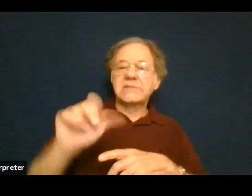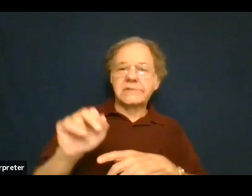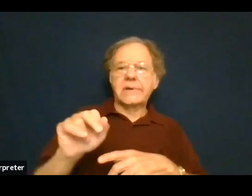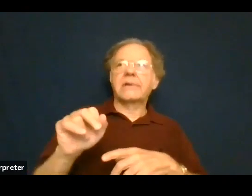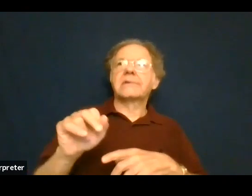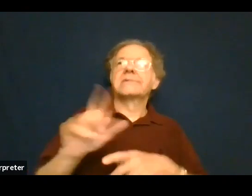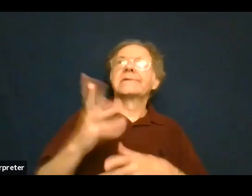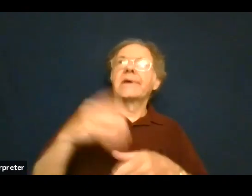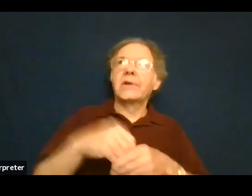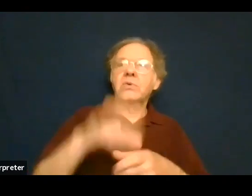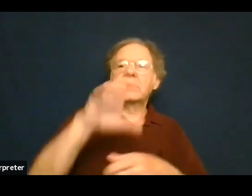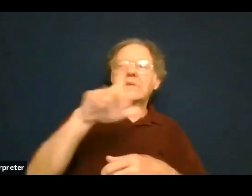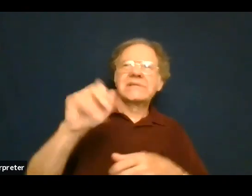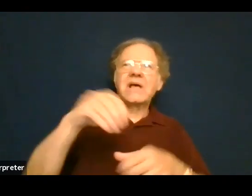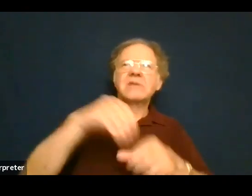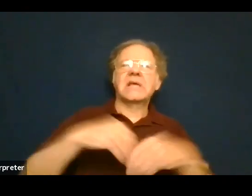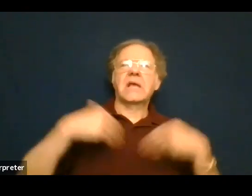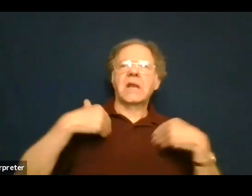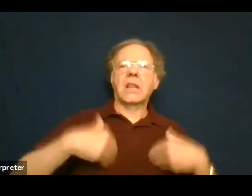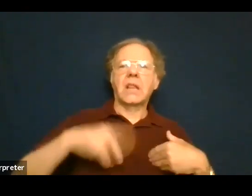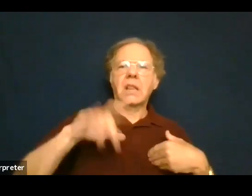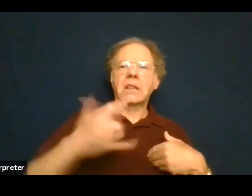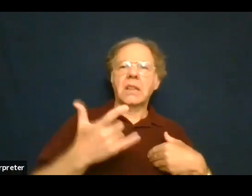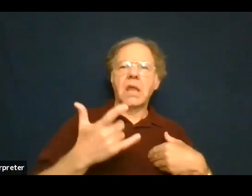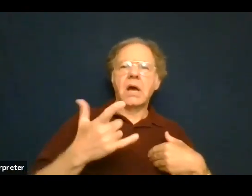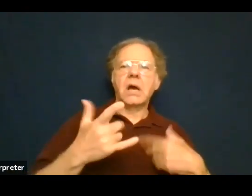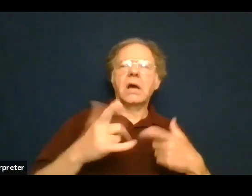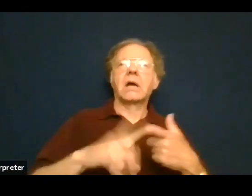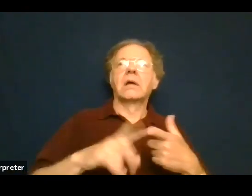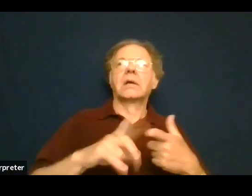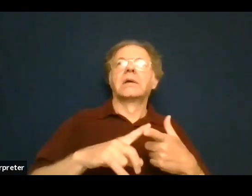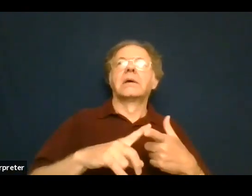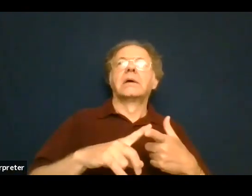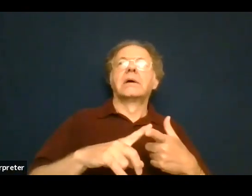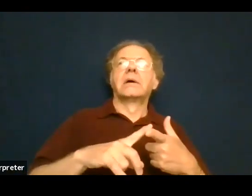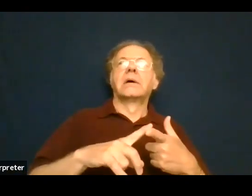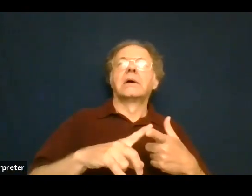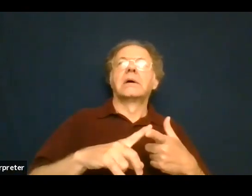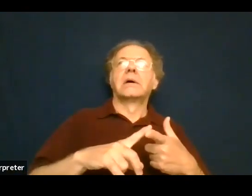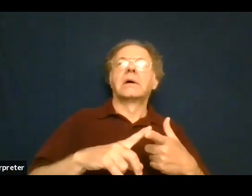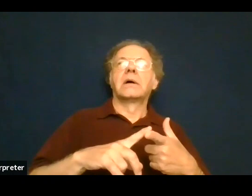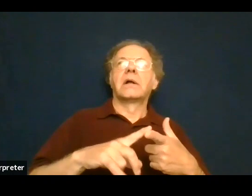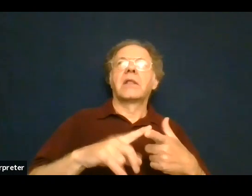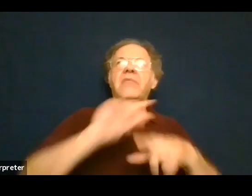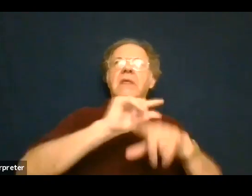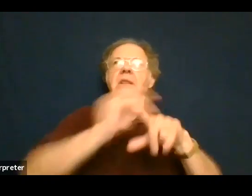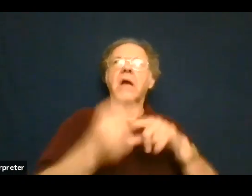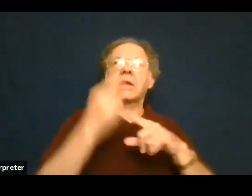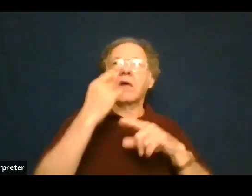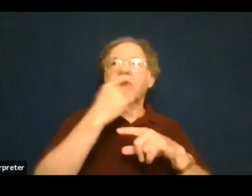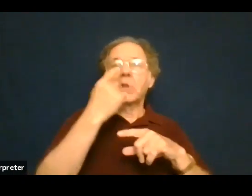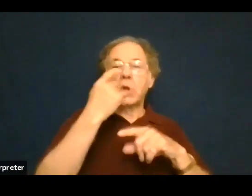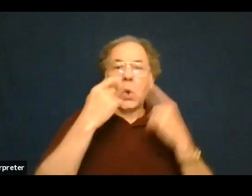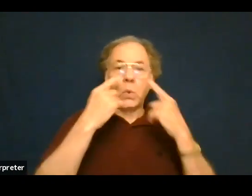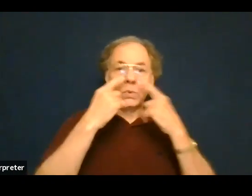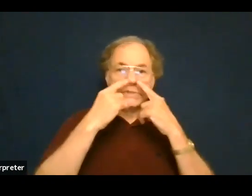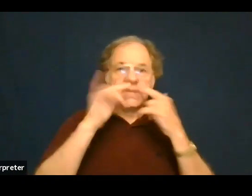in the lung and the lining of the nose that makes its way towards the lungs.